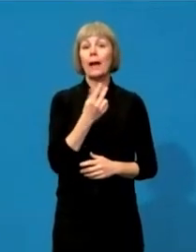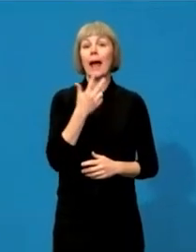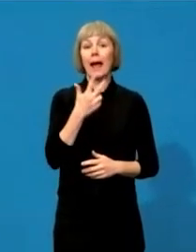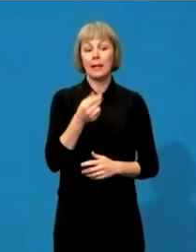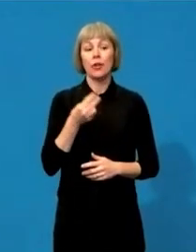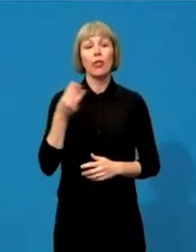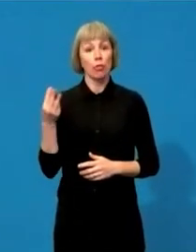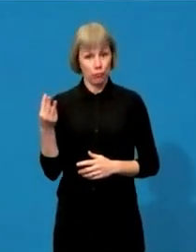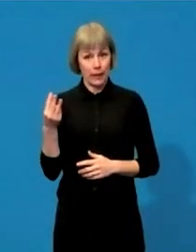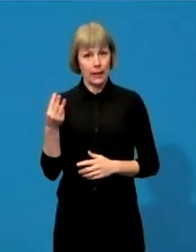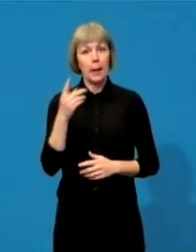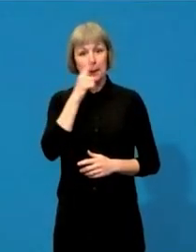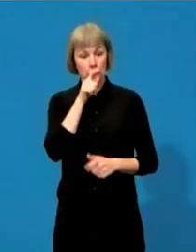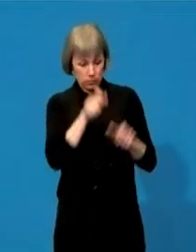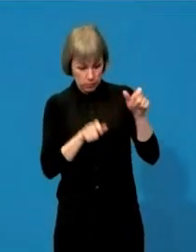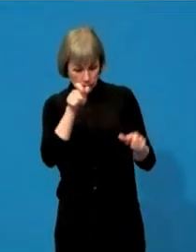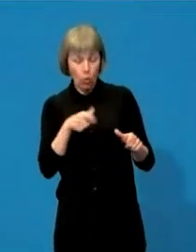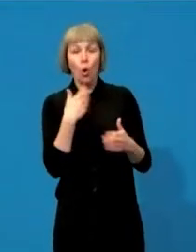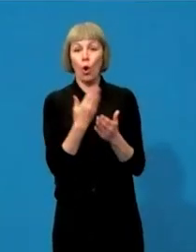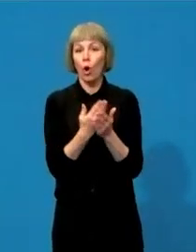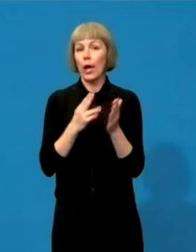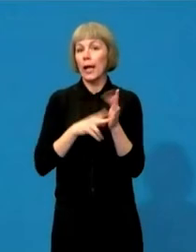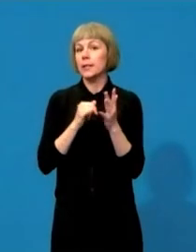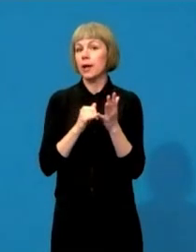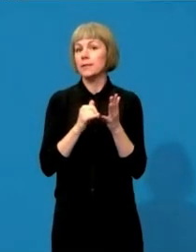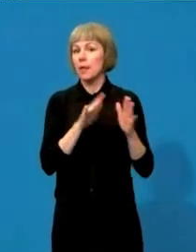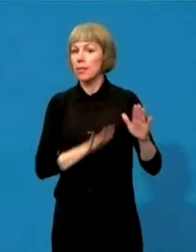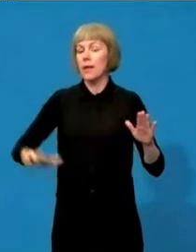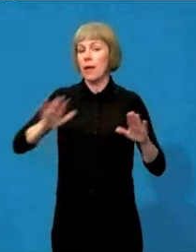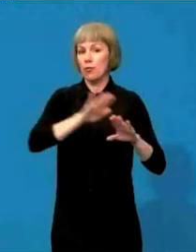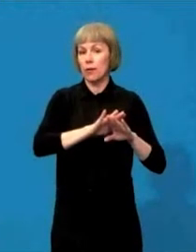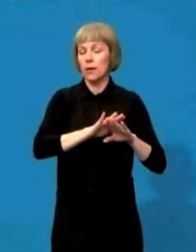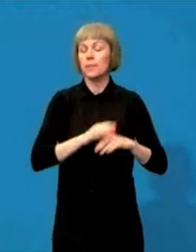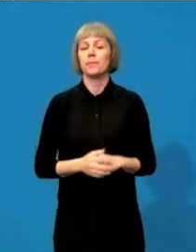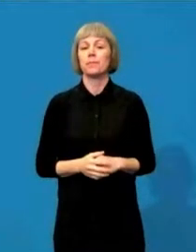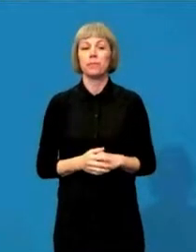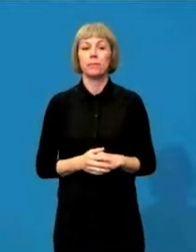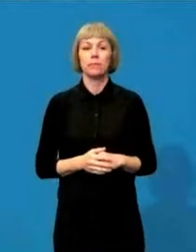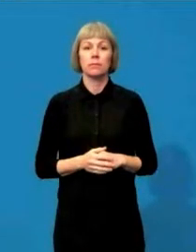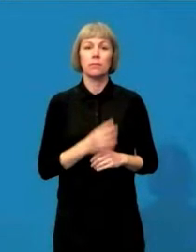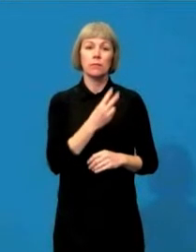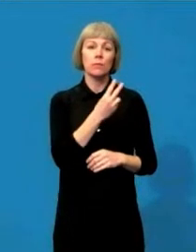participants with active plans during the 2000-2001 financial year.